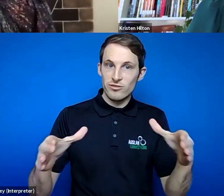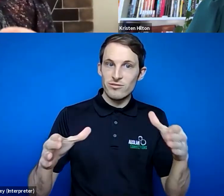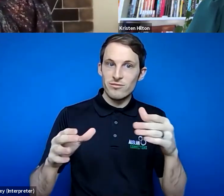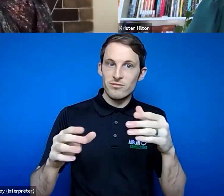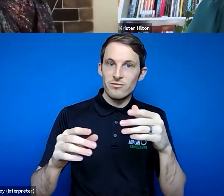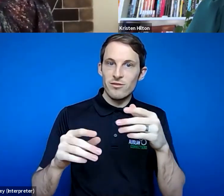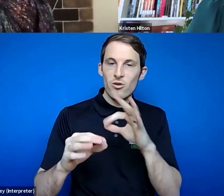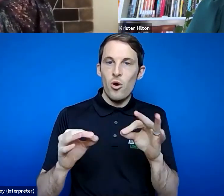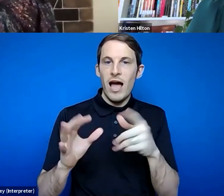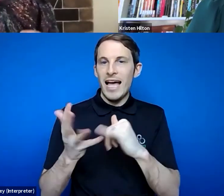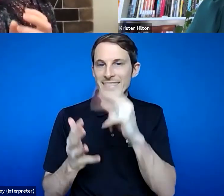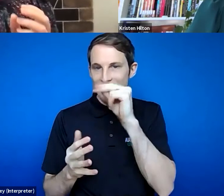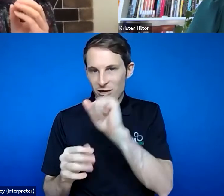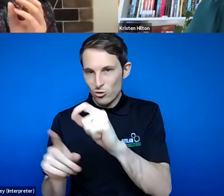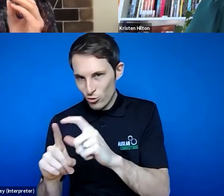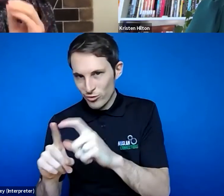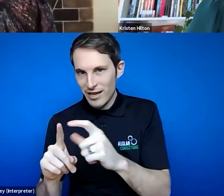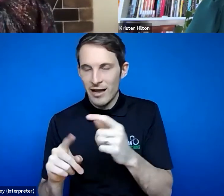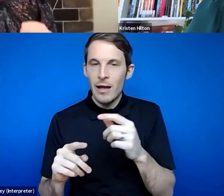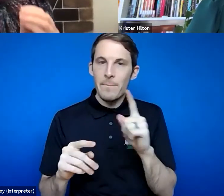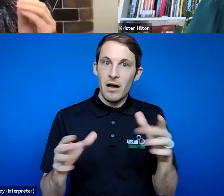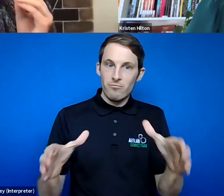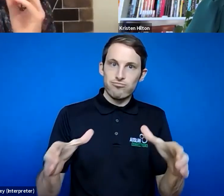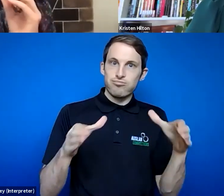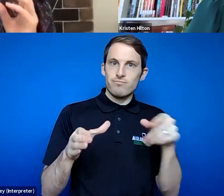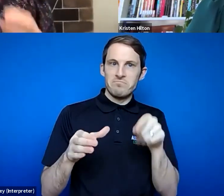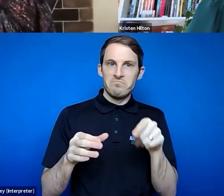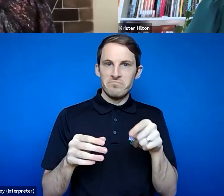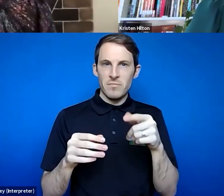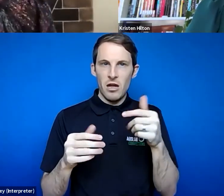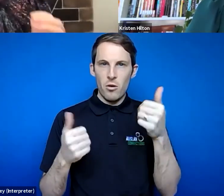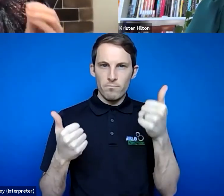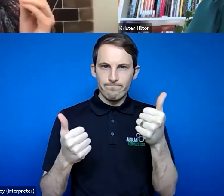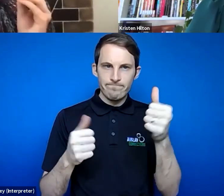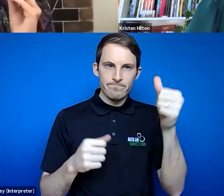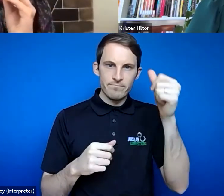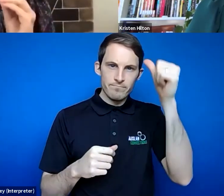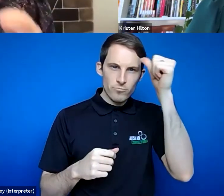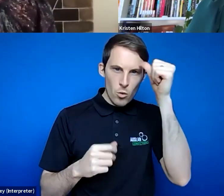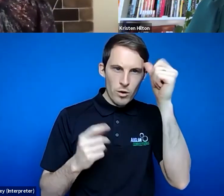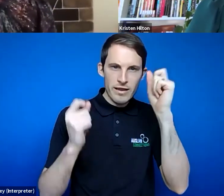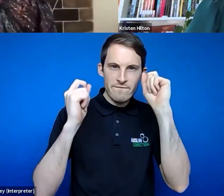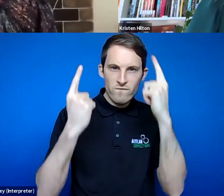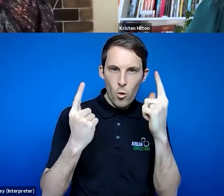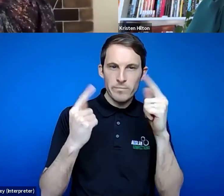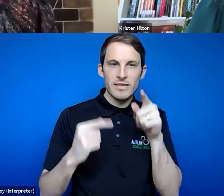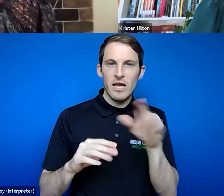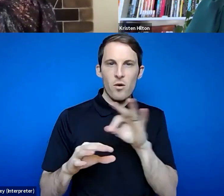look trivial. They are knowing, they are informed, and they are basically not going to take it